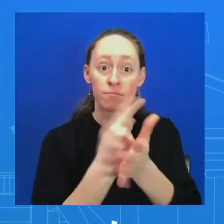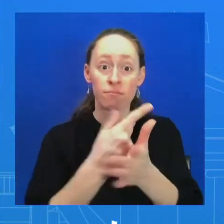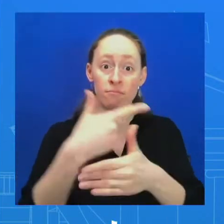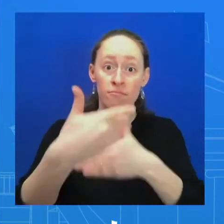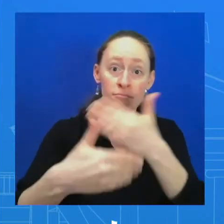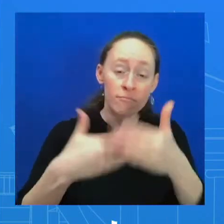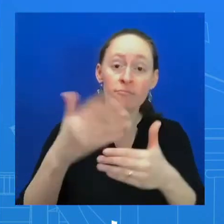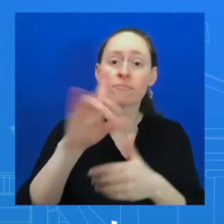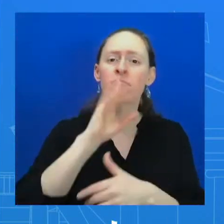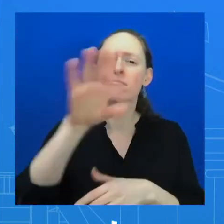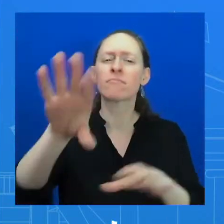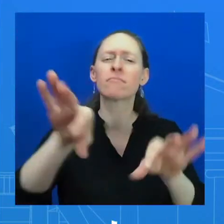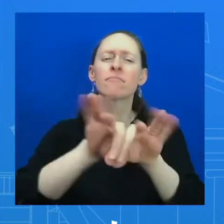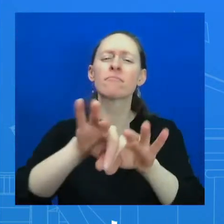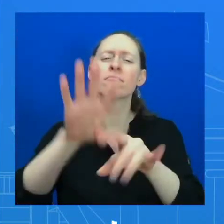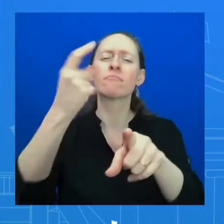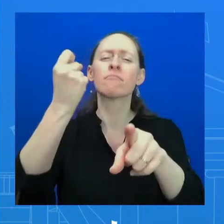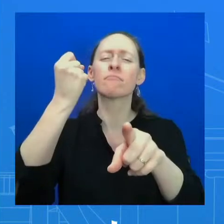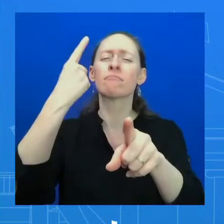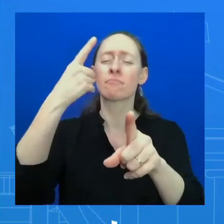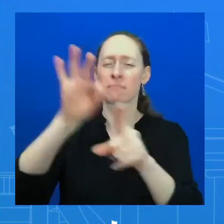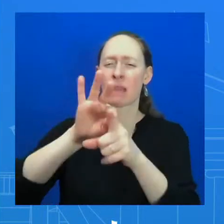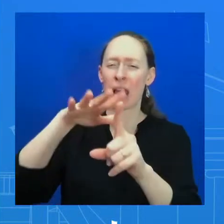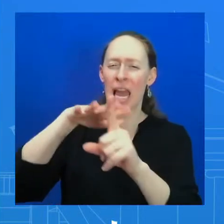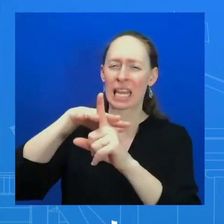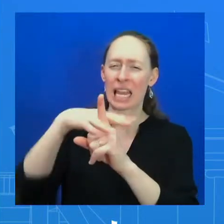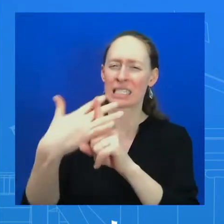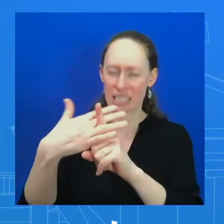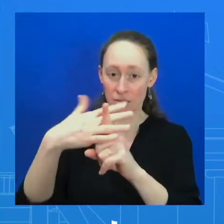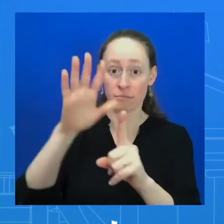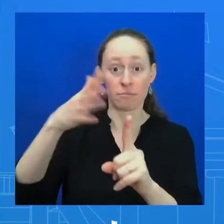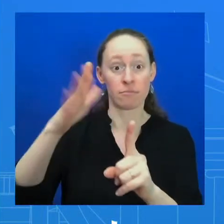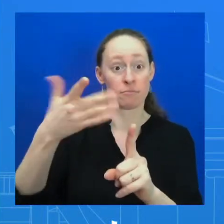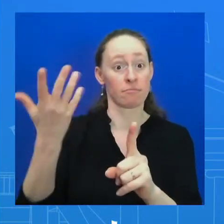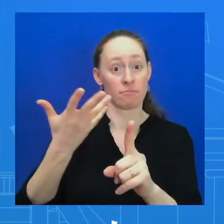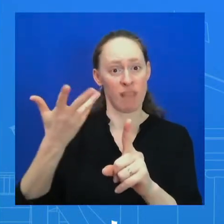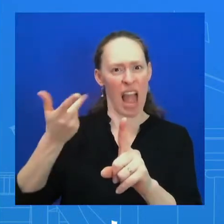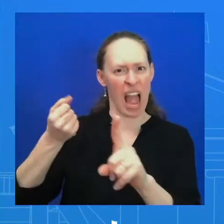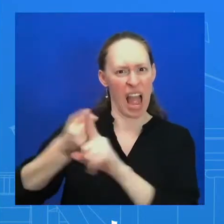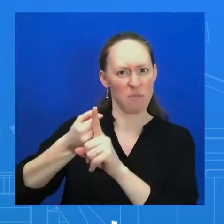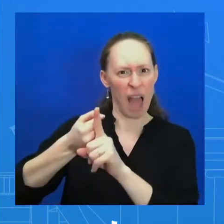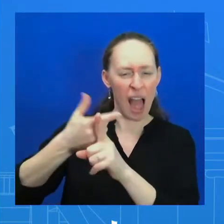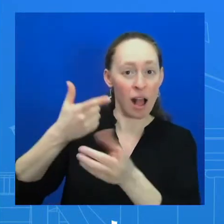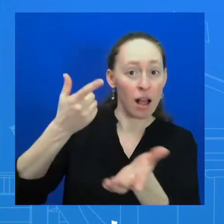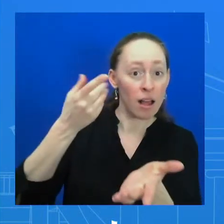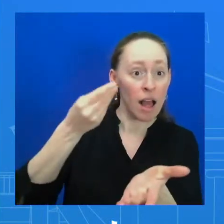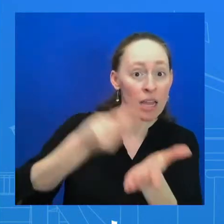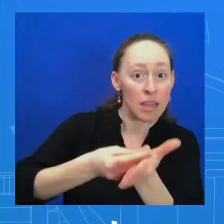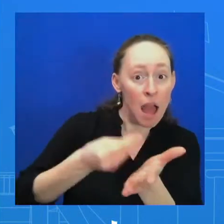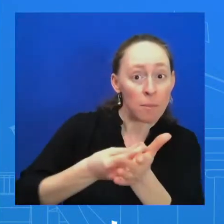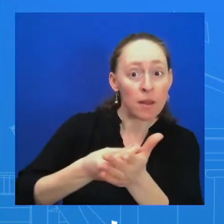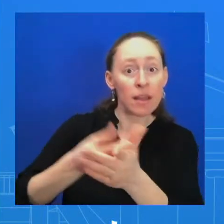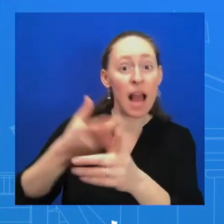that's why it's so important, right? of these LNG exports. And it -- and it is the impacts on consumers -- right?